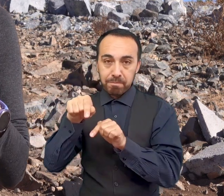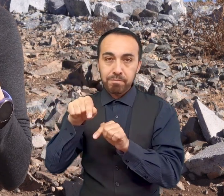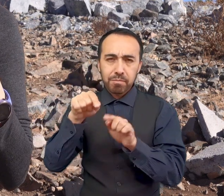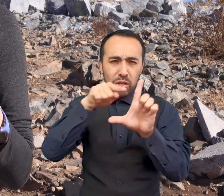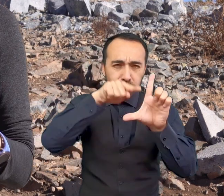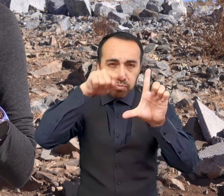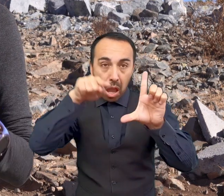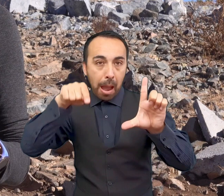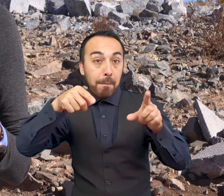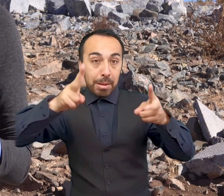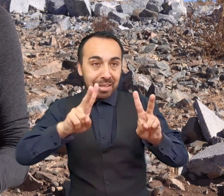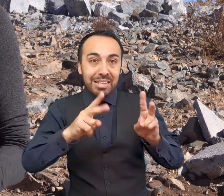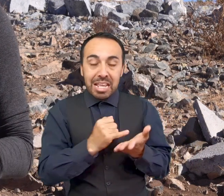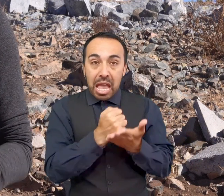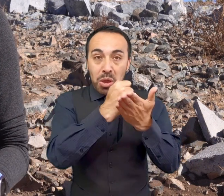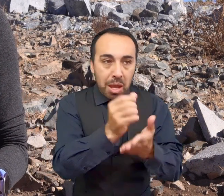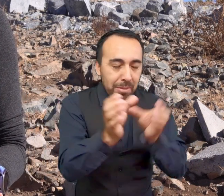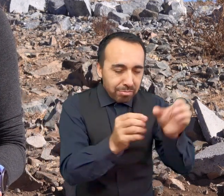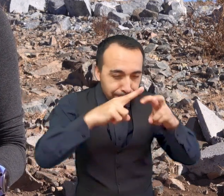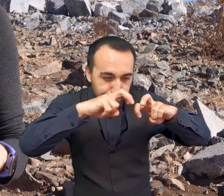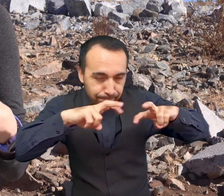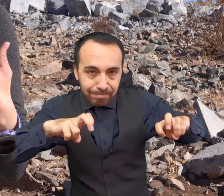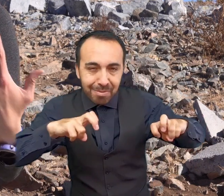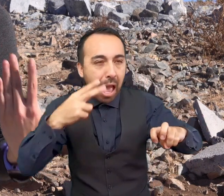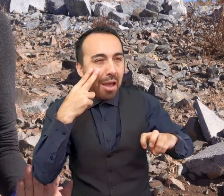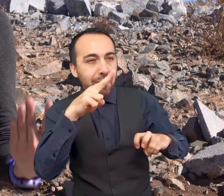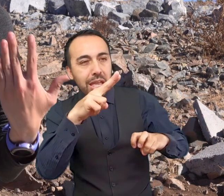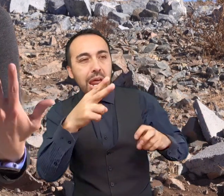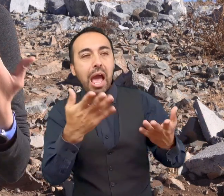relationship as the fuel consumption of stars evolves. The H-R diagram allows us